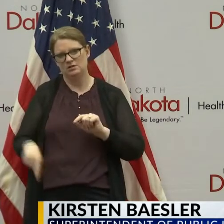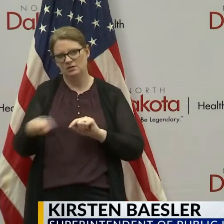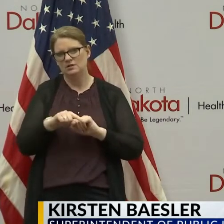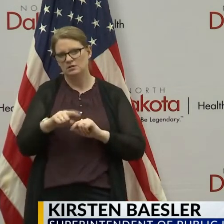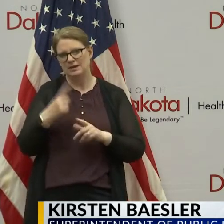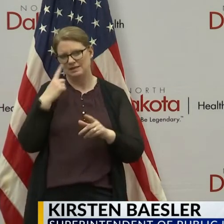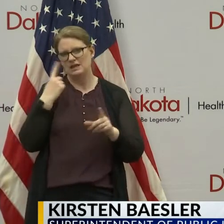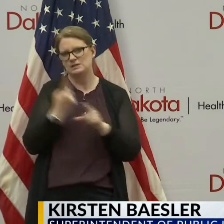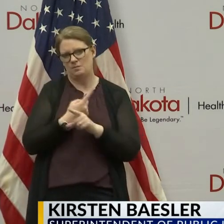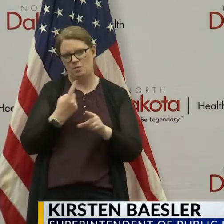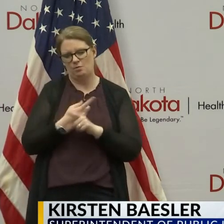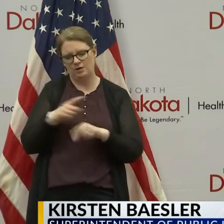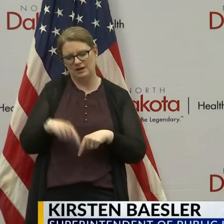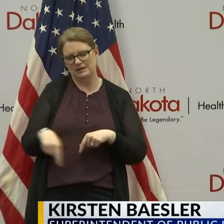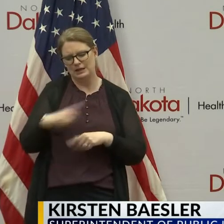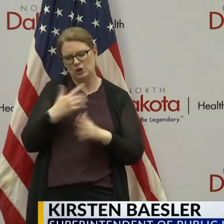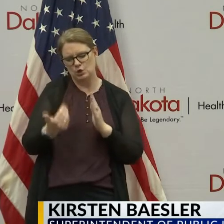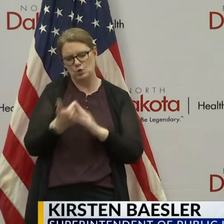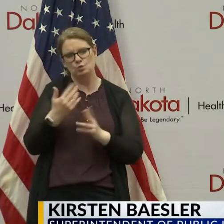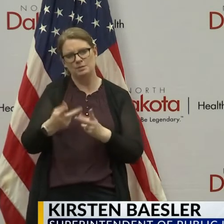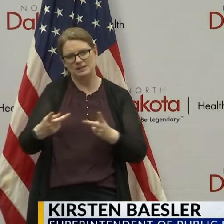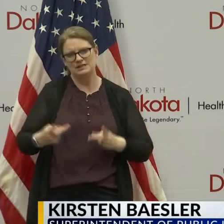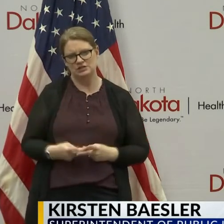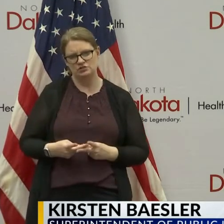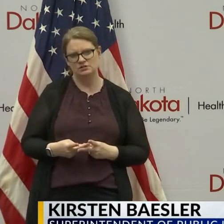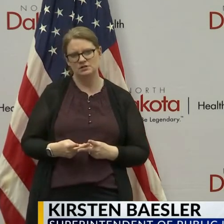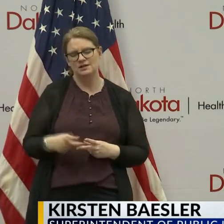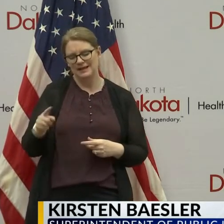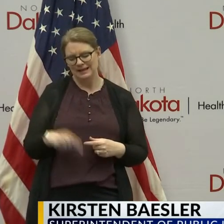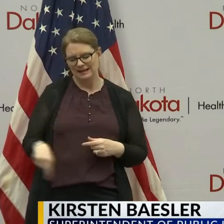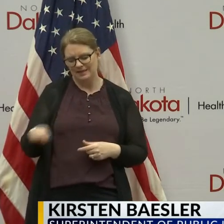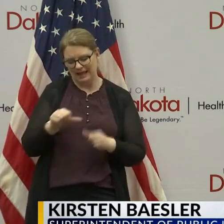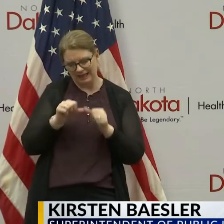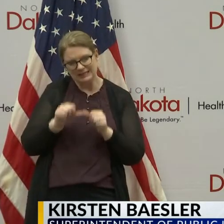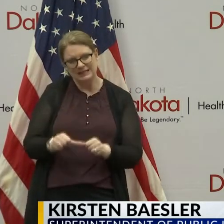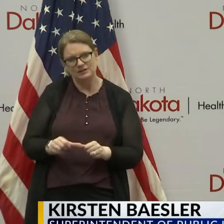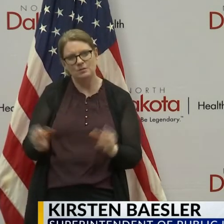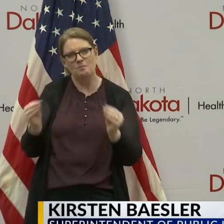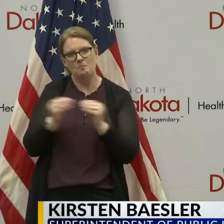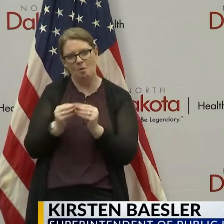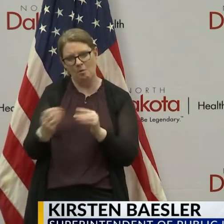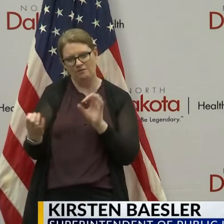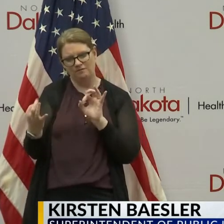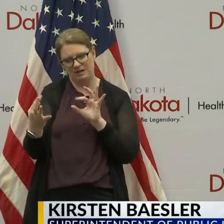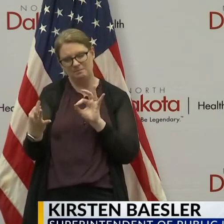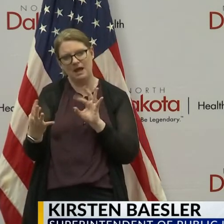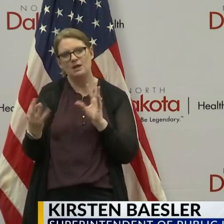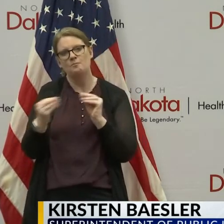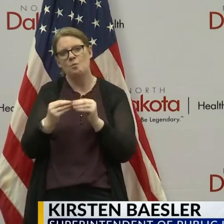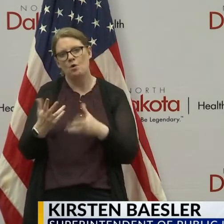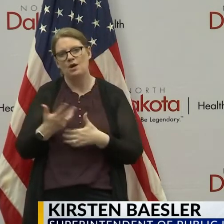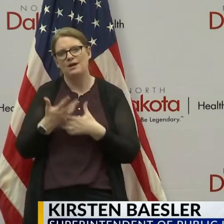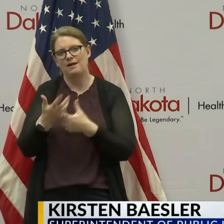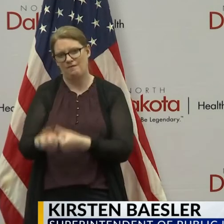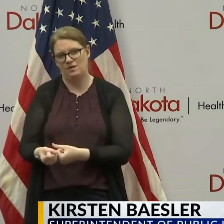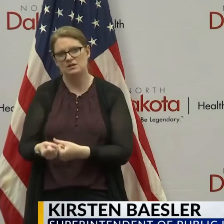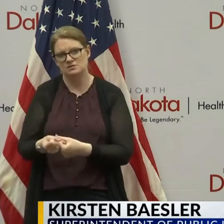EVALUATION. WE BELIEVE THIS IS APPROPRIATE TO MAINTAIN THE EVALUATION REQUIREMENTS FOR TEACHERS AND